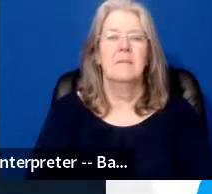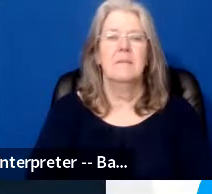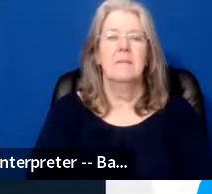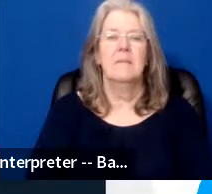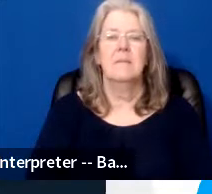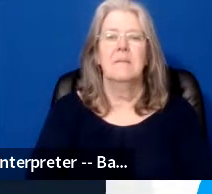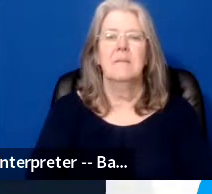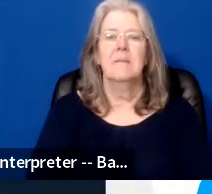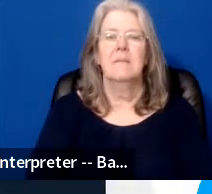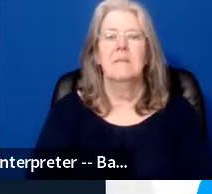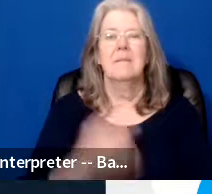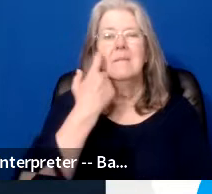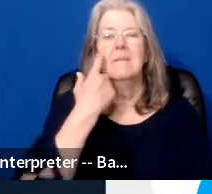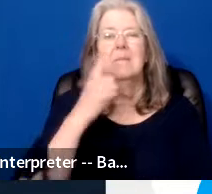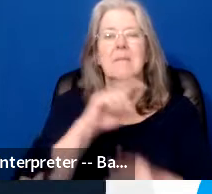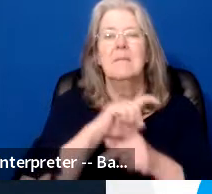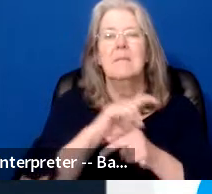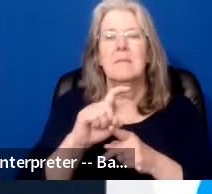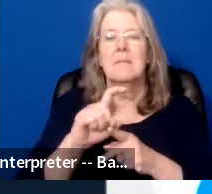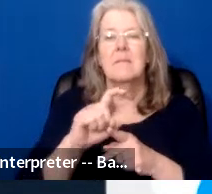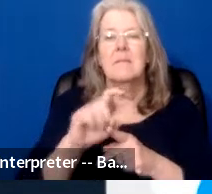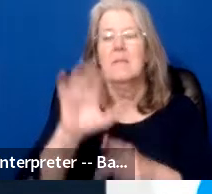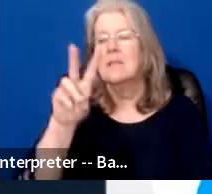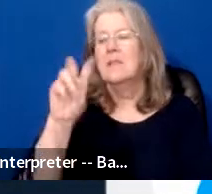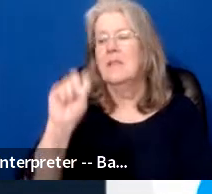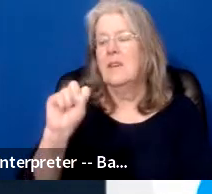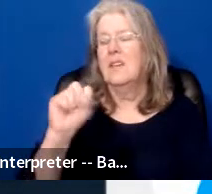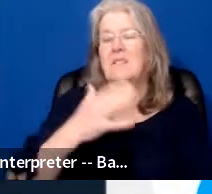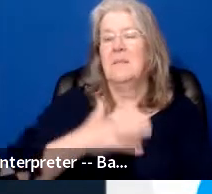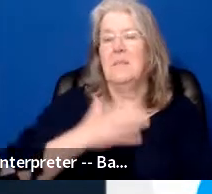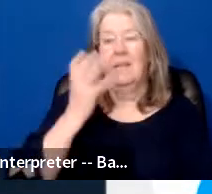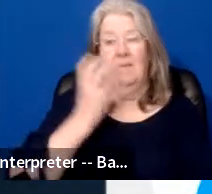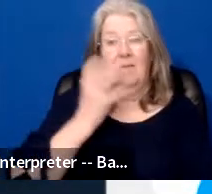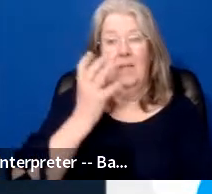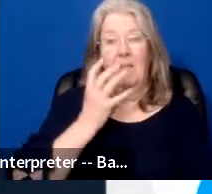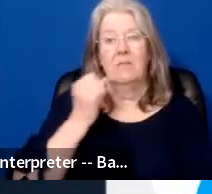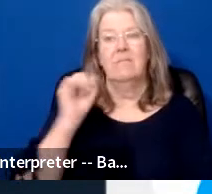Ronelle: I just called the CVS that I prefer to deal with and asked them and that's when they told me,